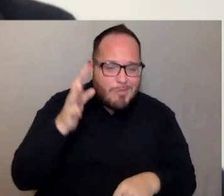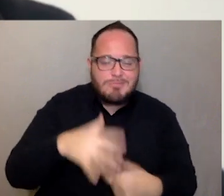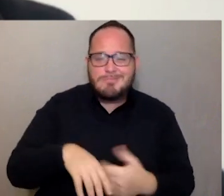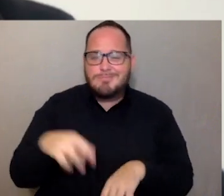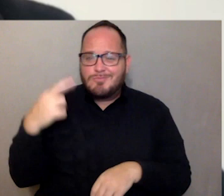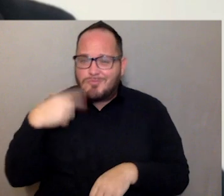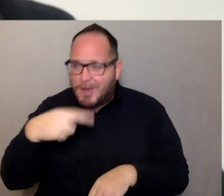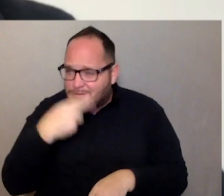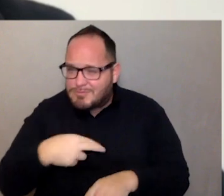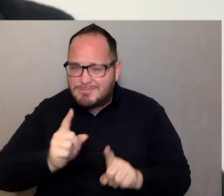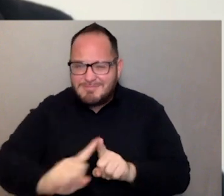ON OREGON'S MIGRANT COMMUNITIES TO THRIVE.